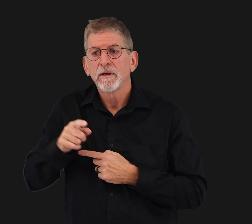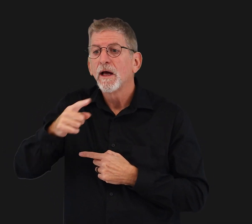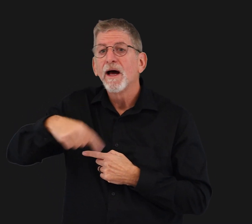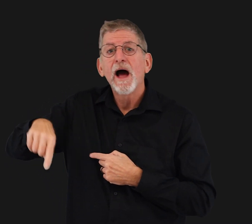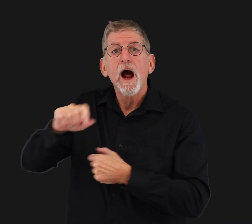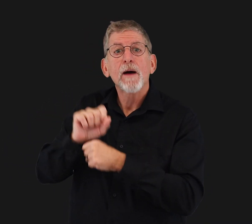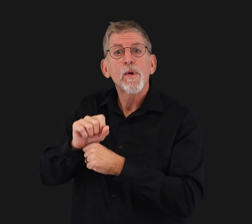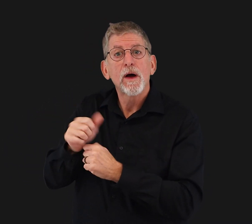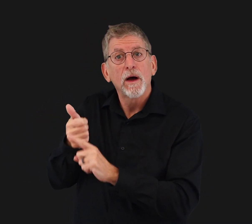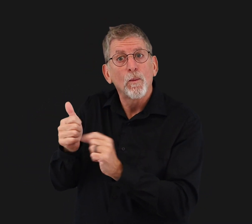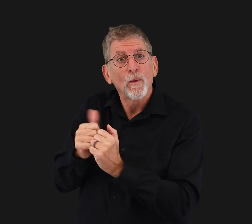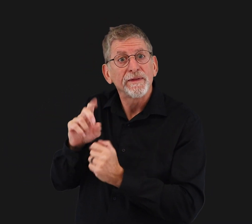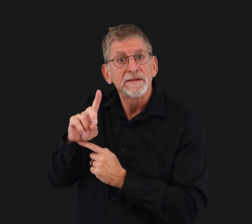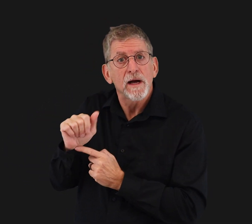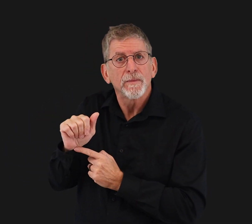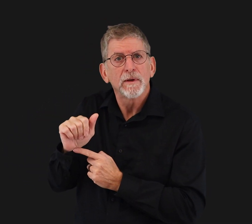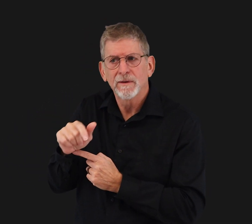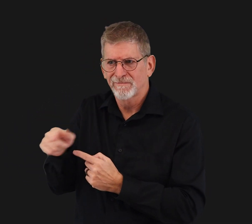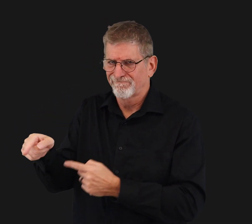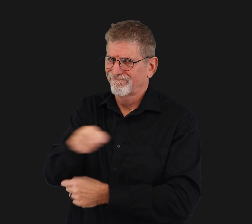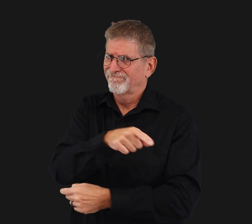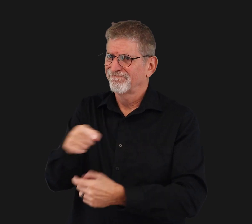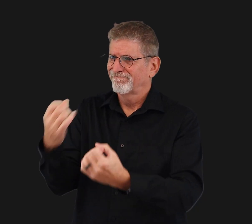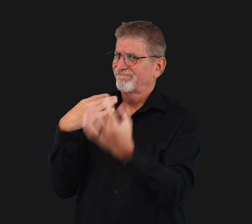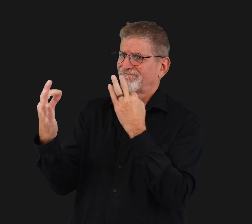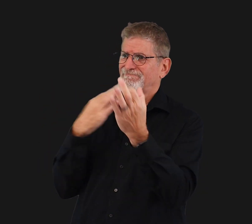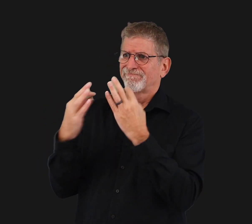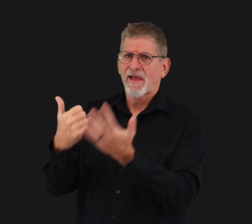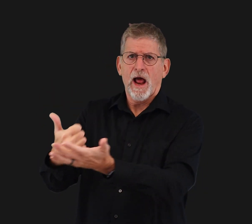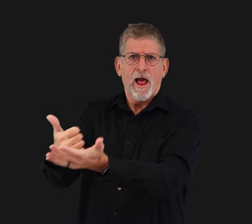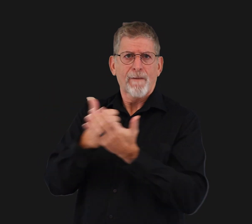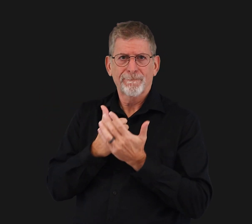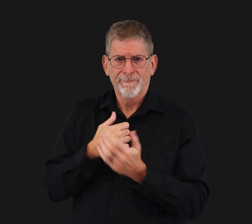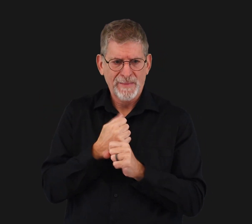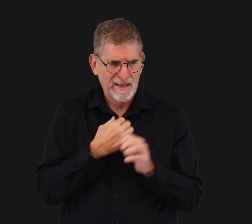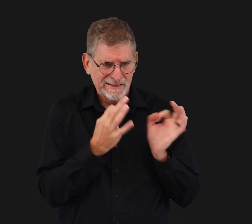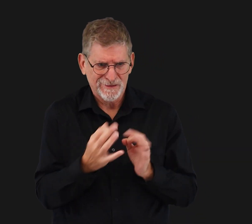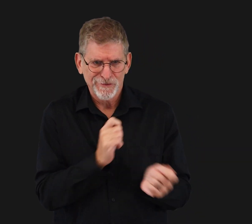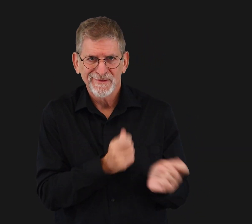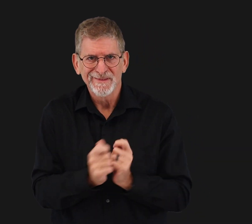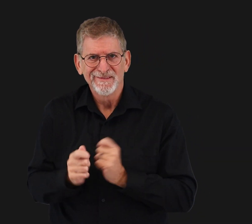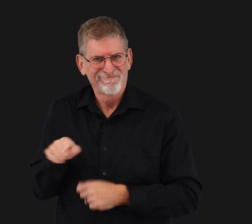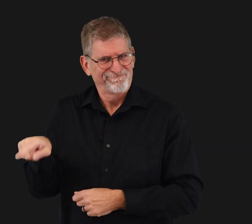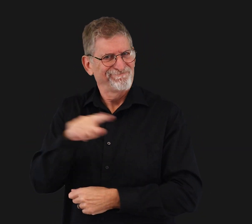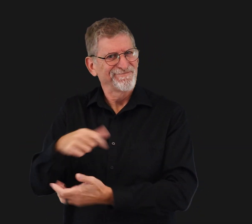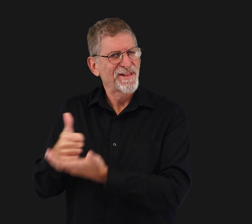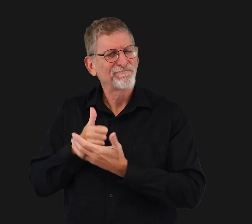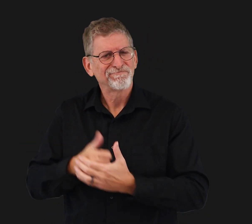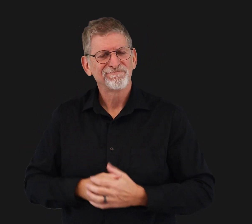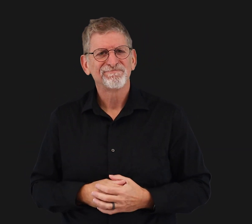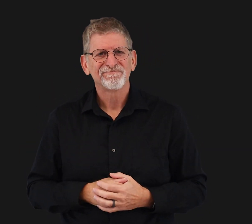Employees with disabilities helped us make these decisions.